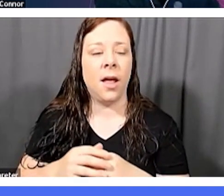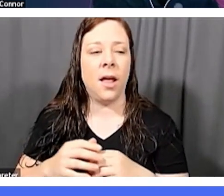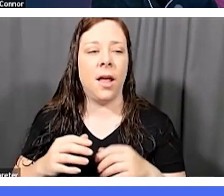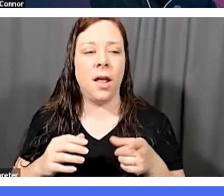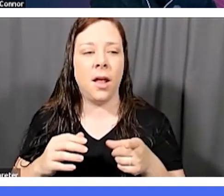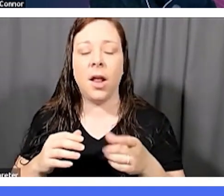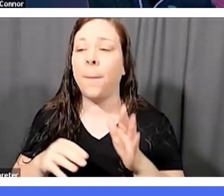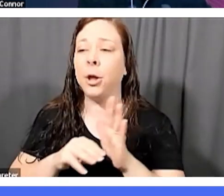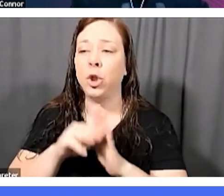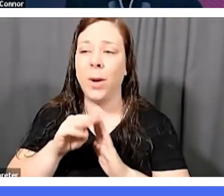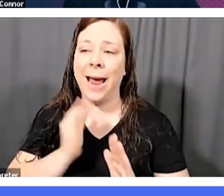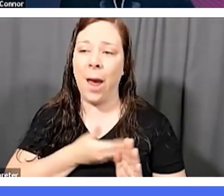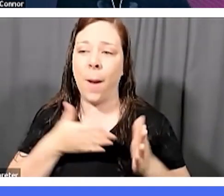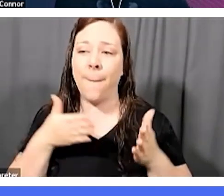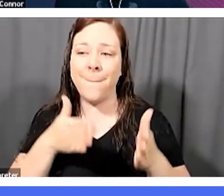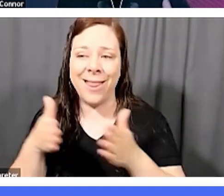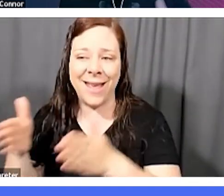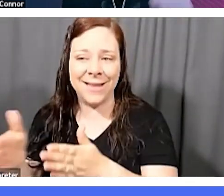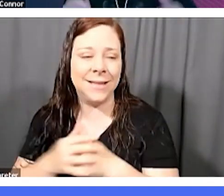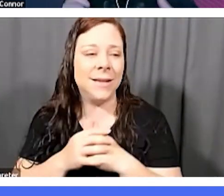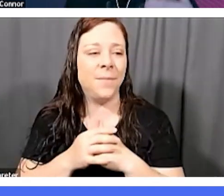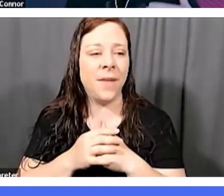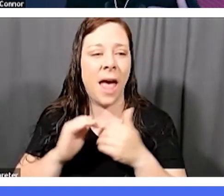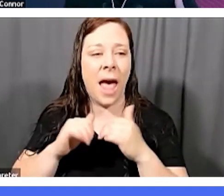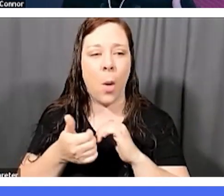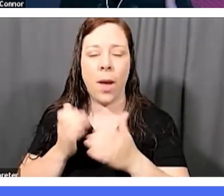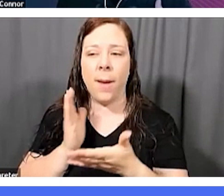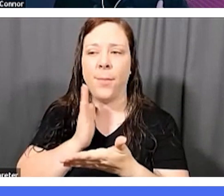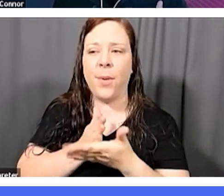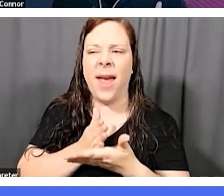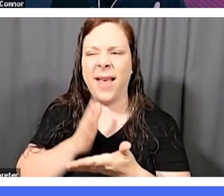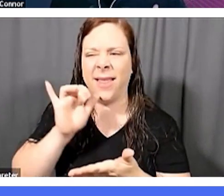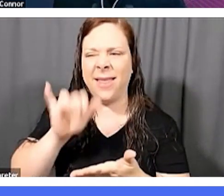Let's also talk about how we break that forgetting curve. Some other ways that we can break that curve.